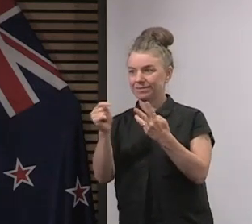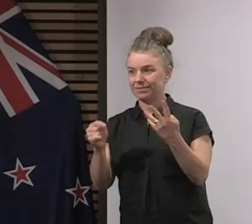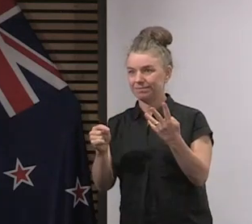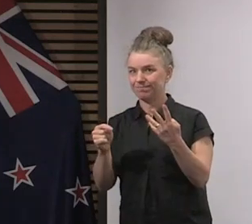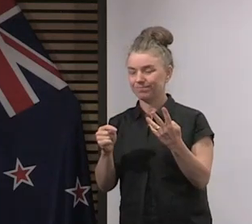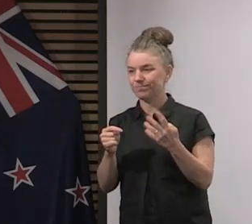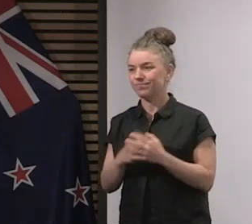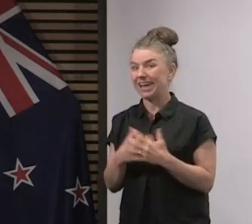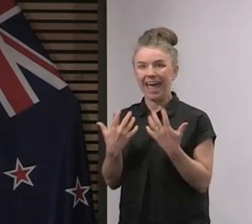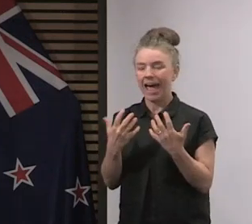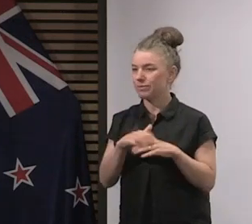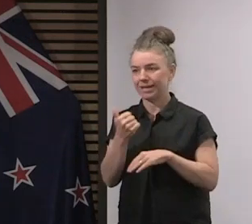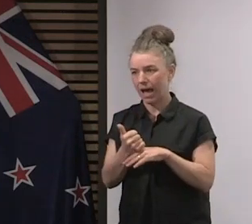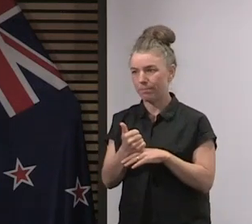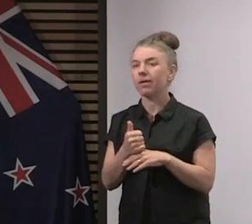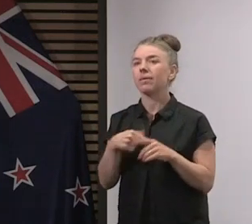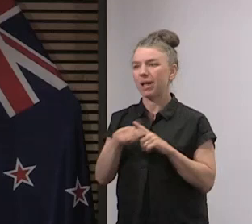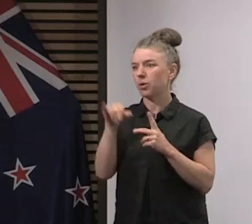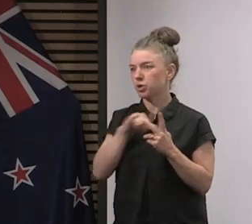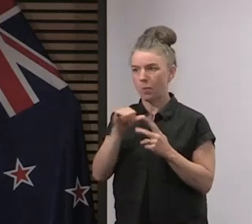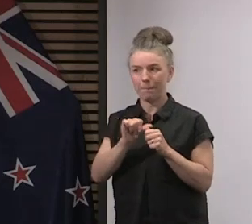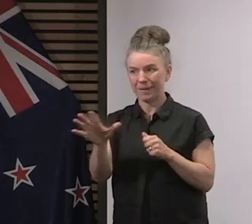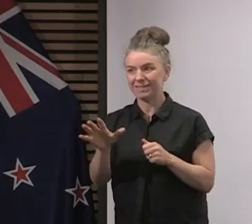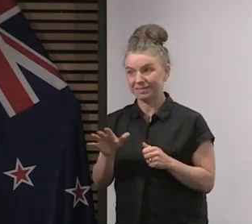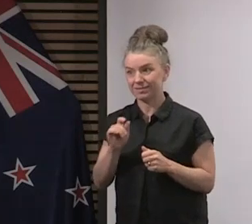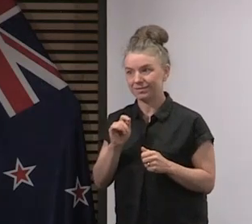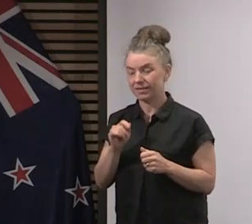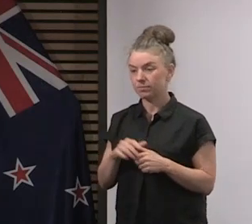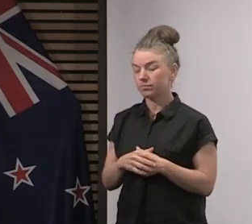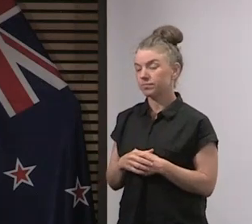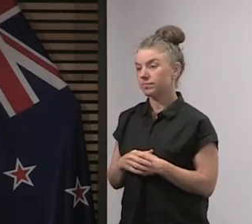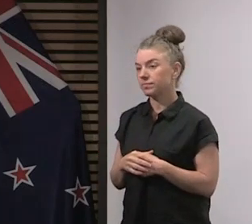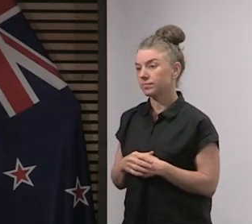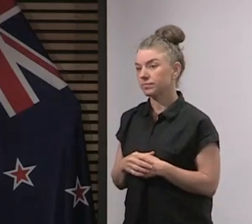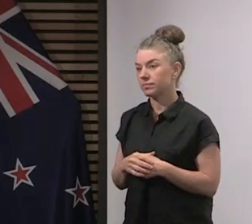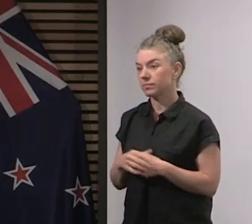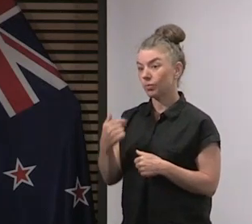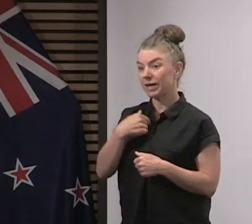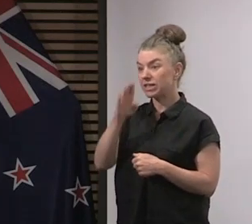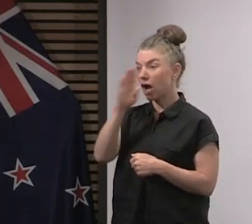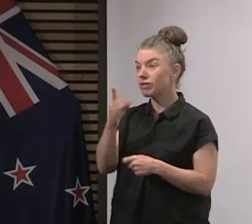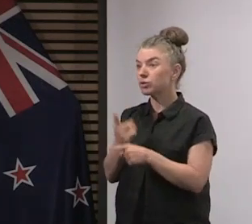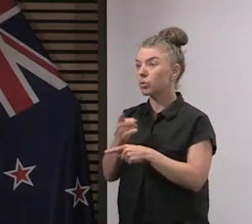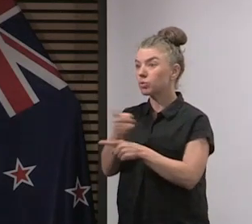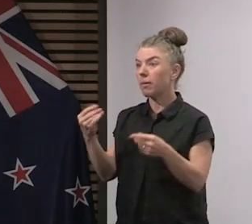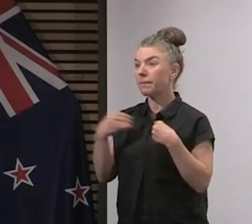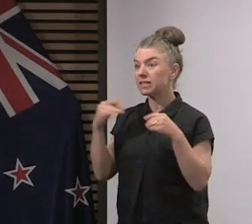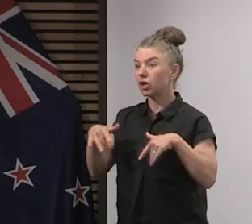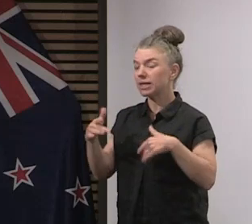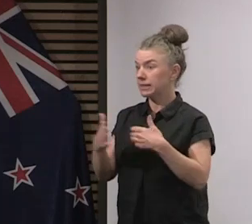advising the Government around decisions around which products to go with and how to